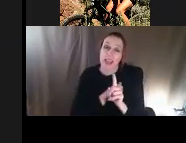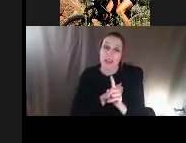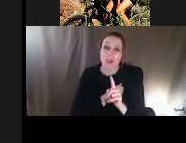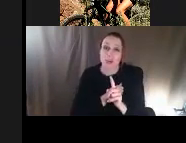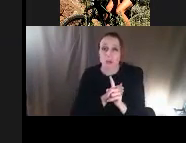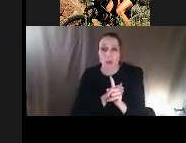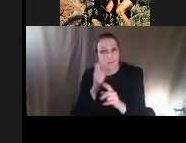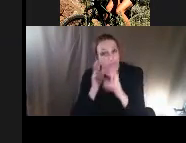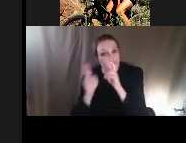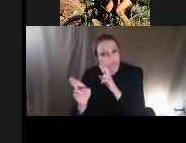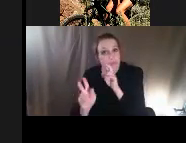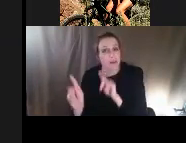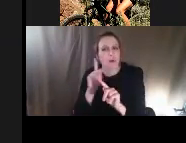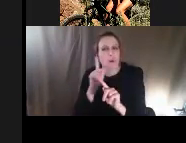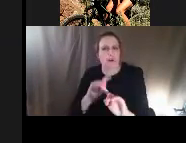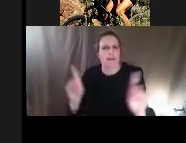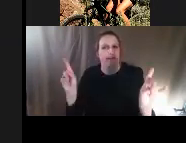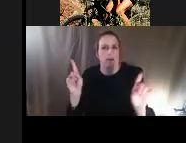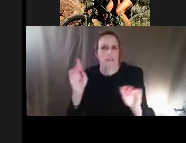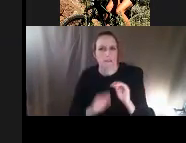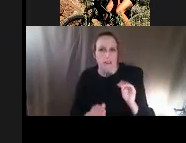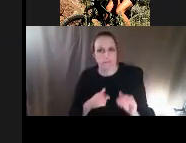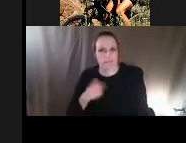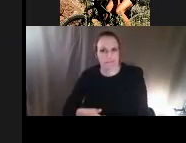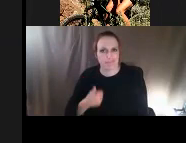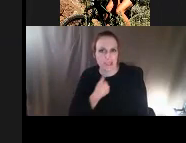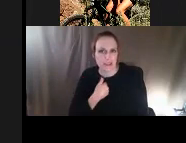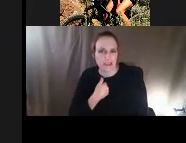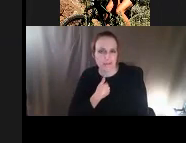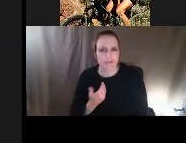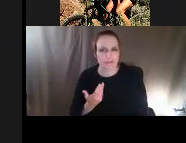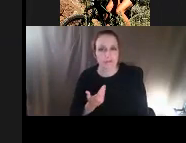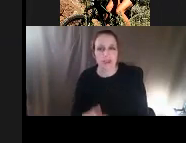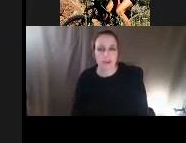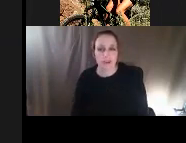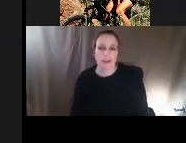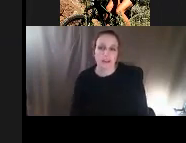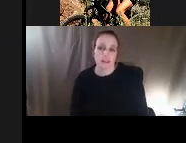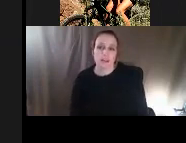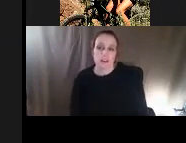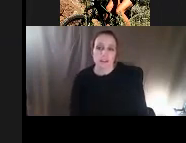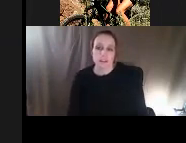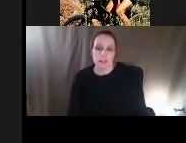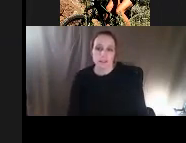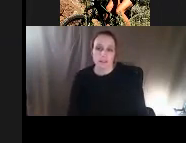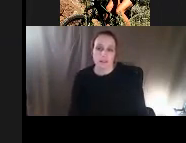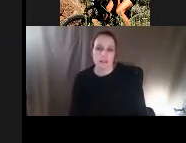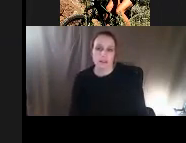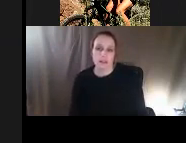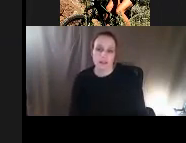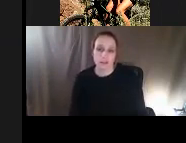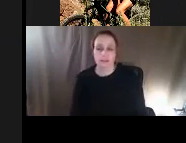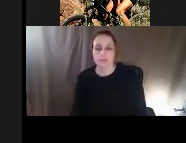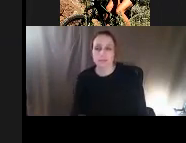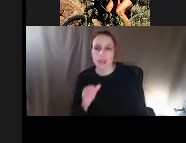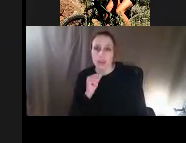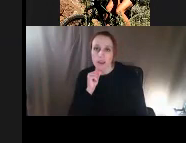getting maybe sucked into what other people might be